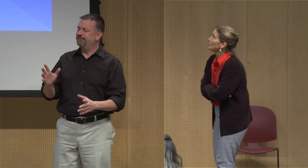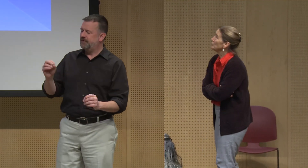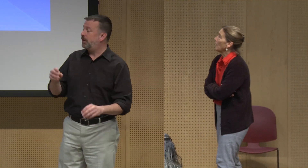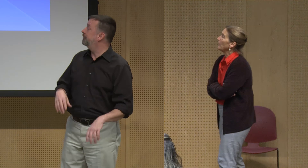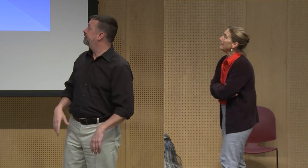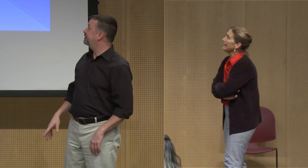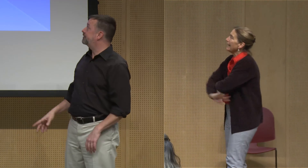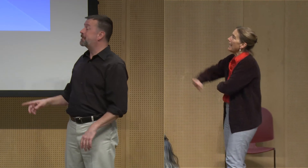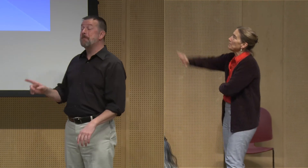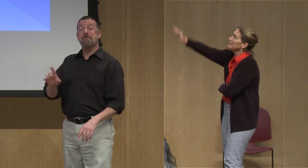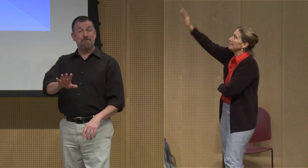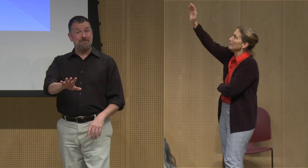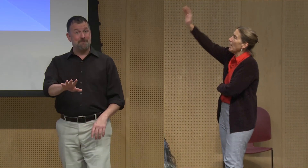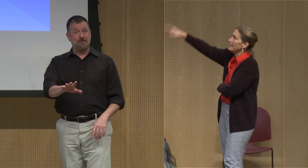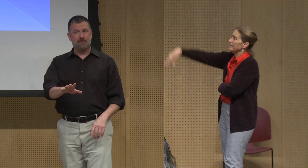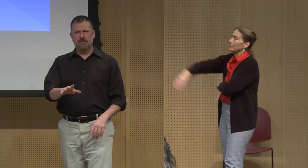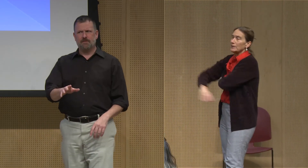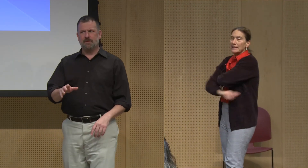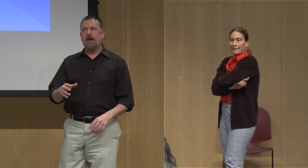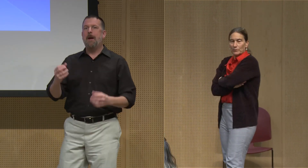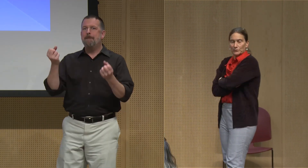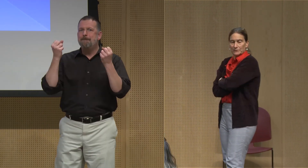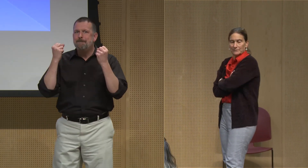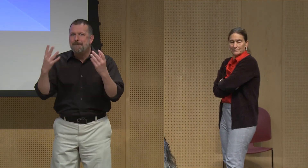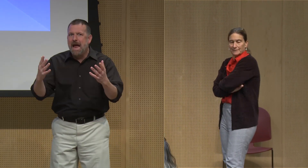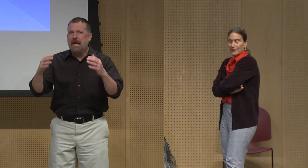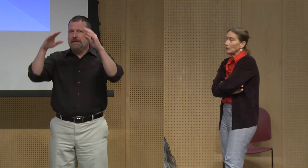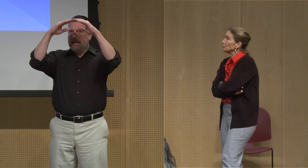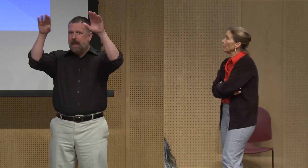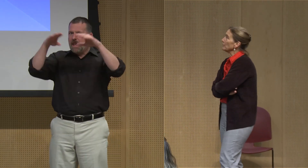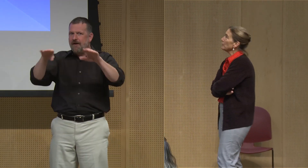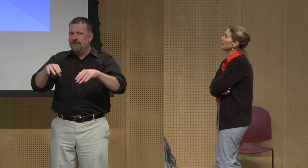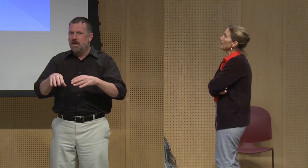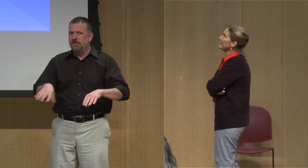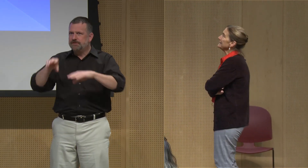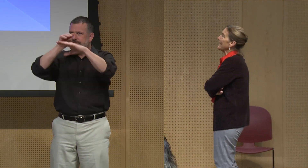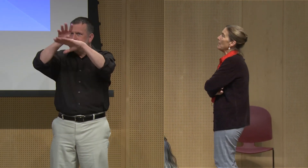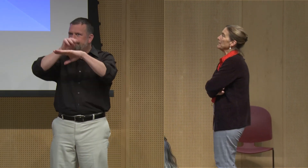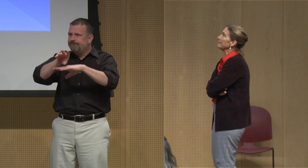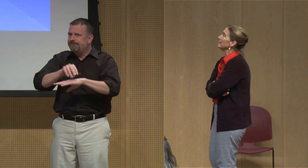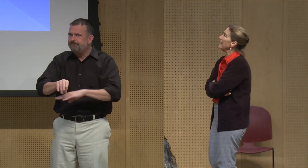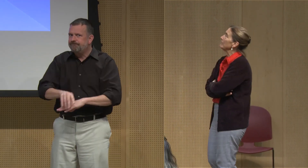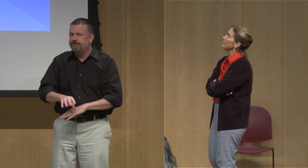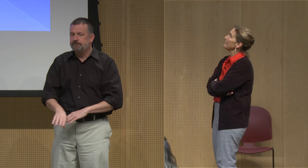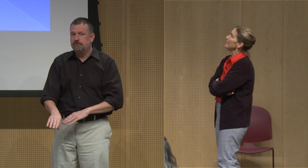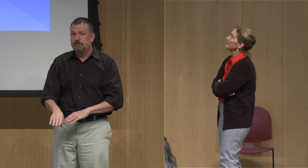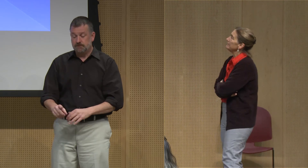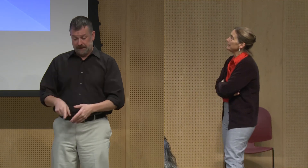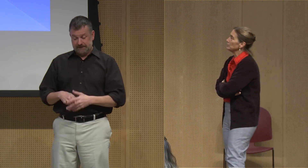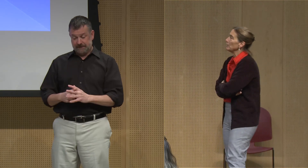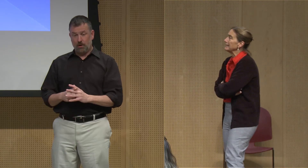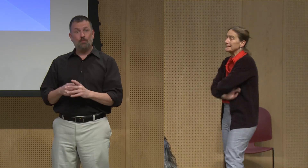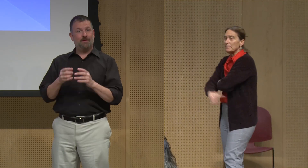SO IT HAPPENS AT A LOT OF DIFFERENT LEVELS. SO THERE'S THINGS THAT HAPPEN AT THE LEVEL OF THE INDIVIDUAL, AND SOME OF THESE ARE